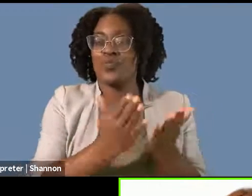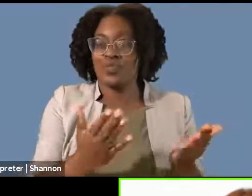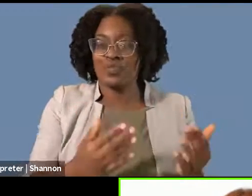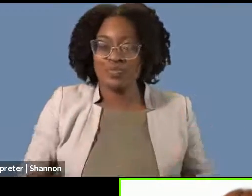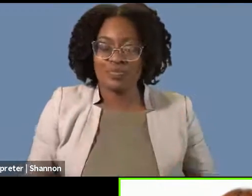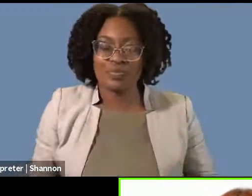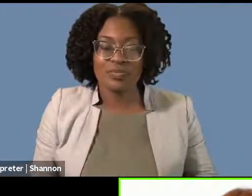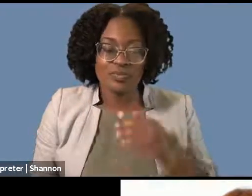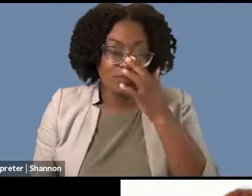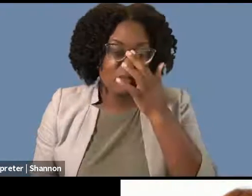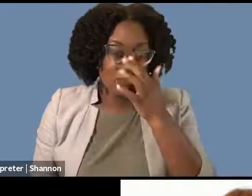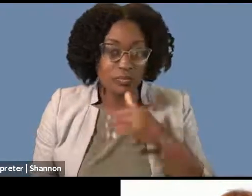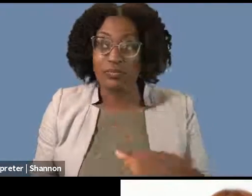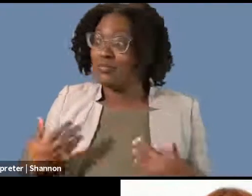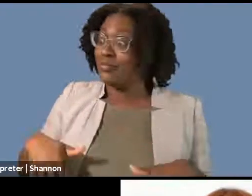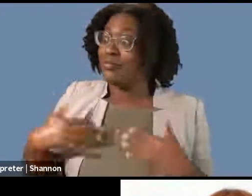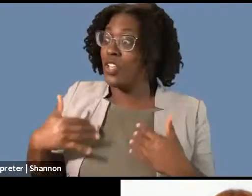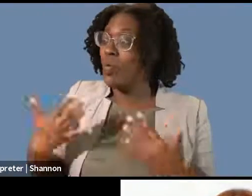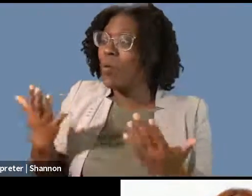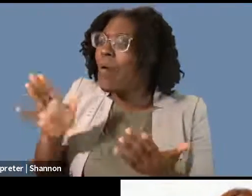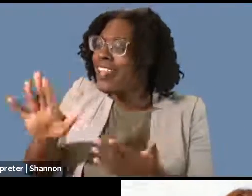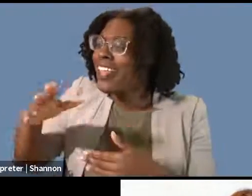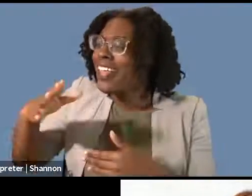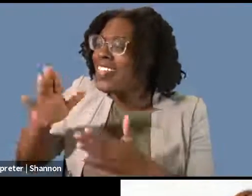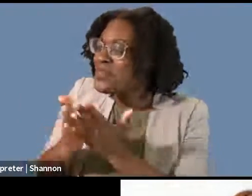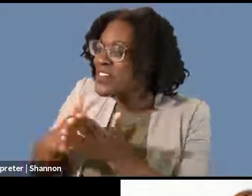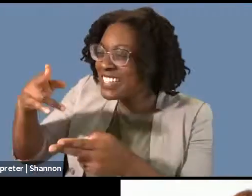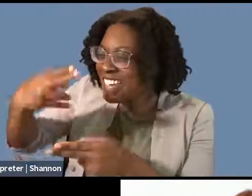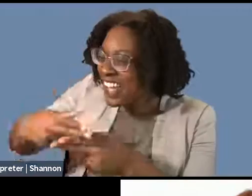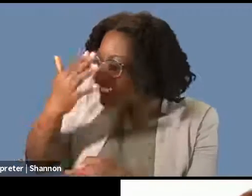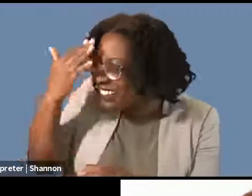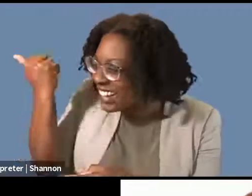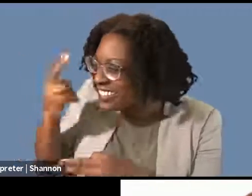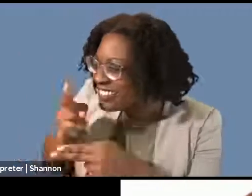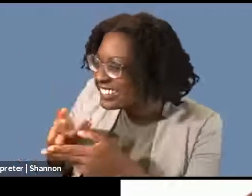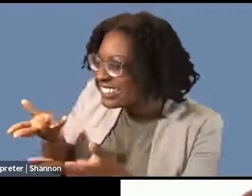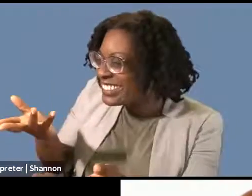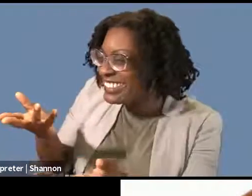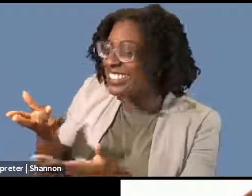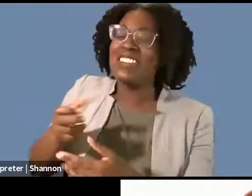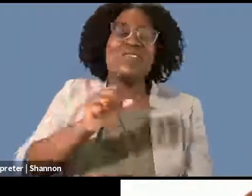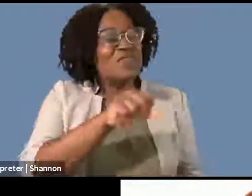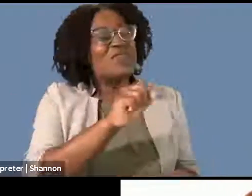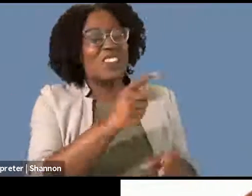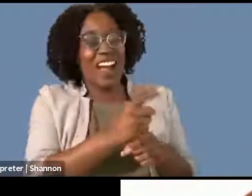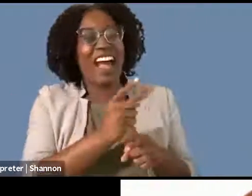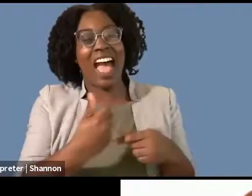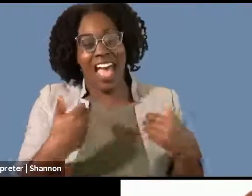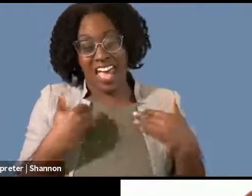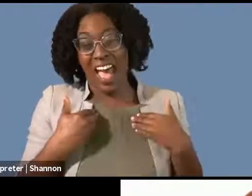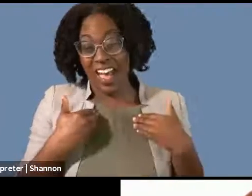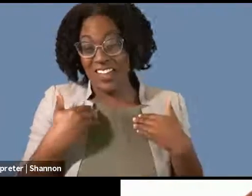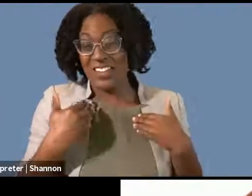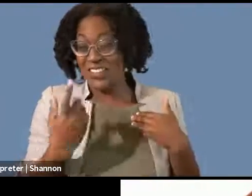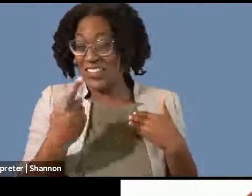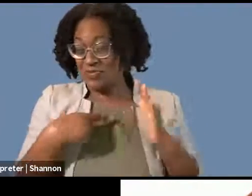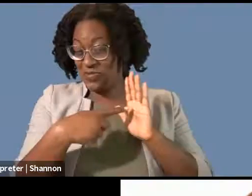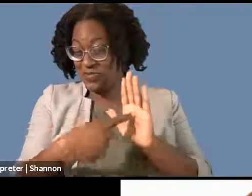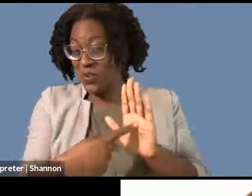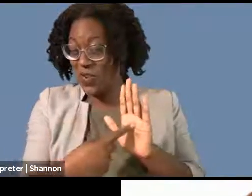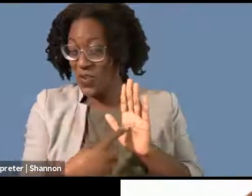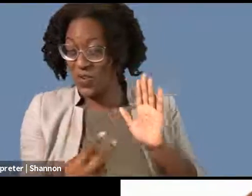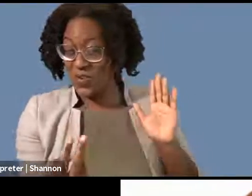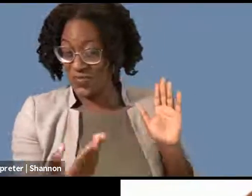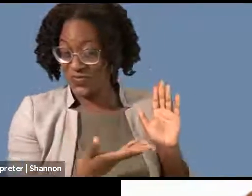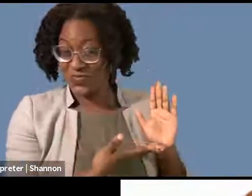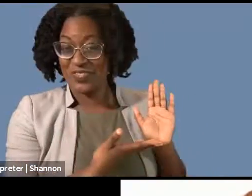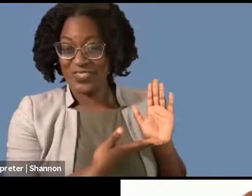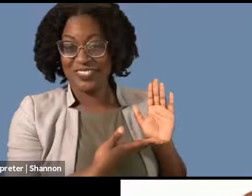book. What's the name of your book? TERRI GIVENS: I will do better. I have a copy. Radical empathy,